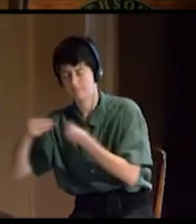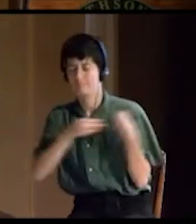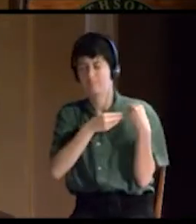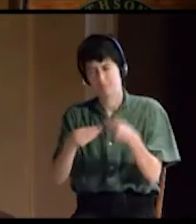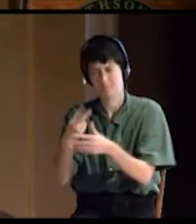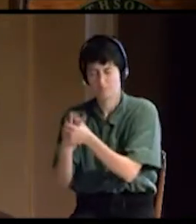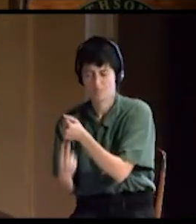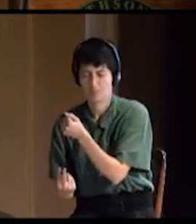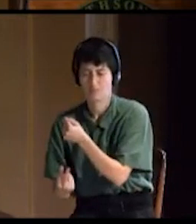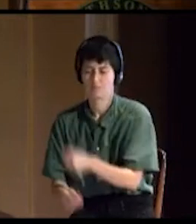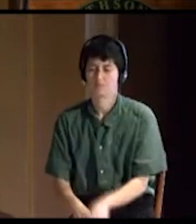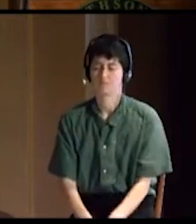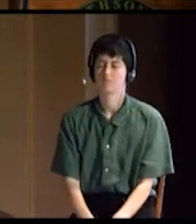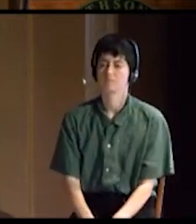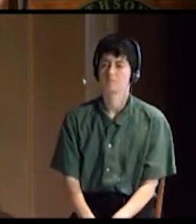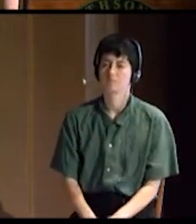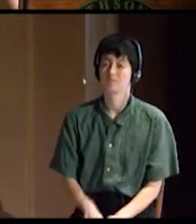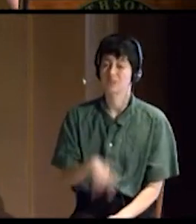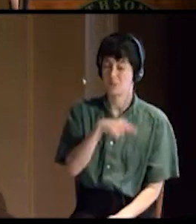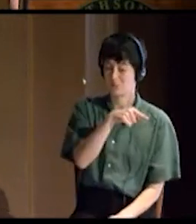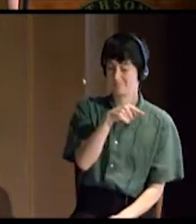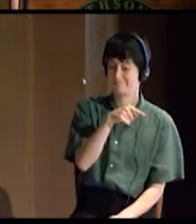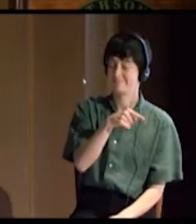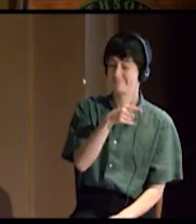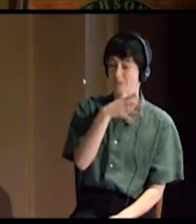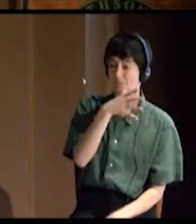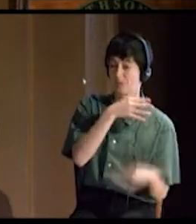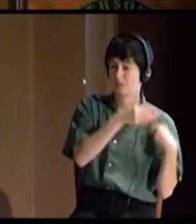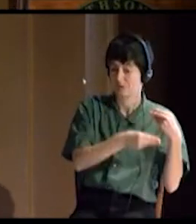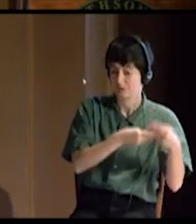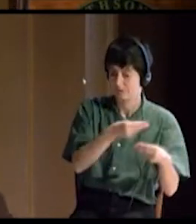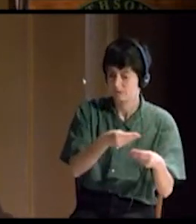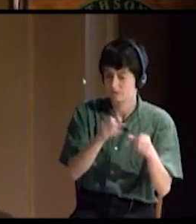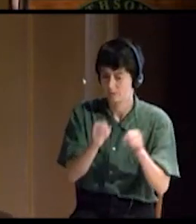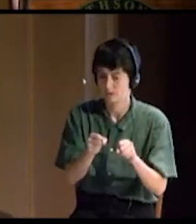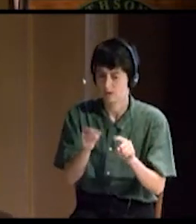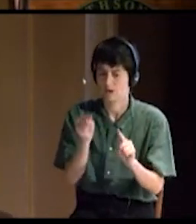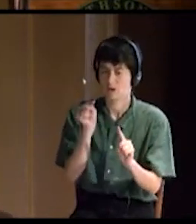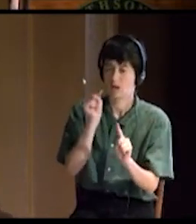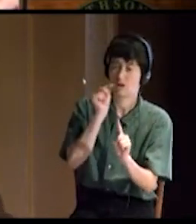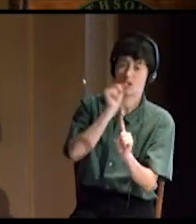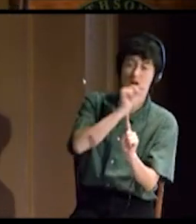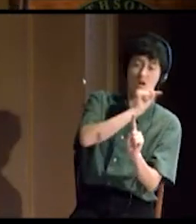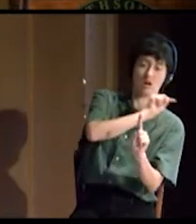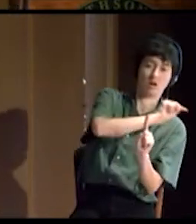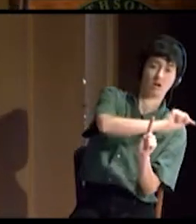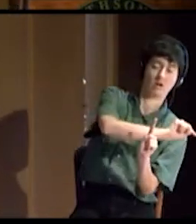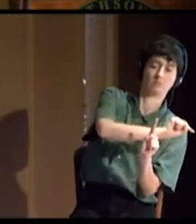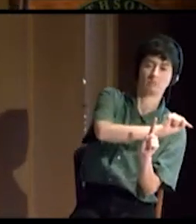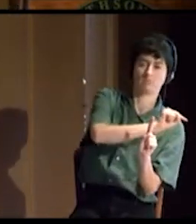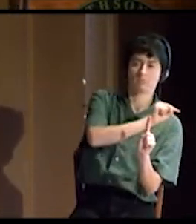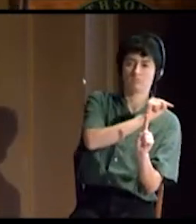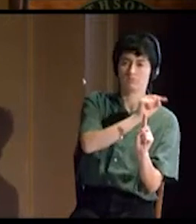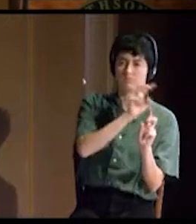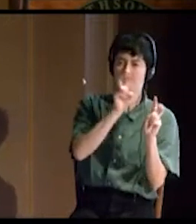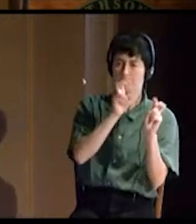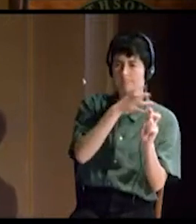and we can trace it back over our ancestor to mitochondrial Eve. But our nuclear DNA contains information from both our parents